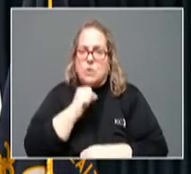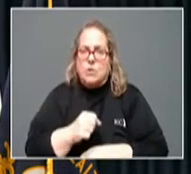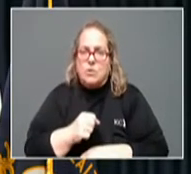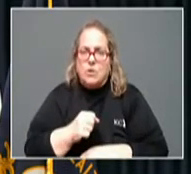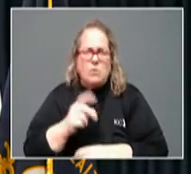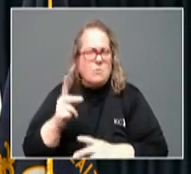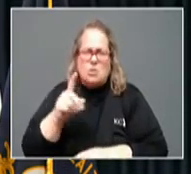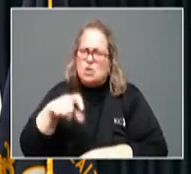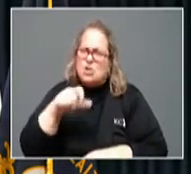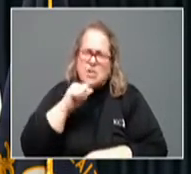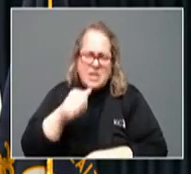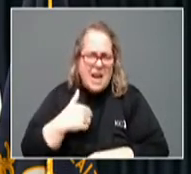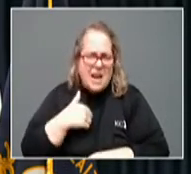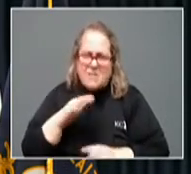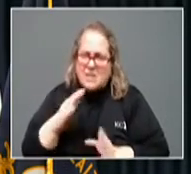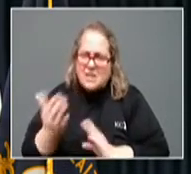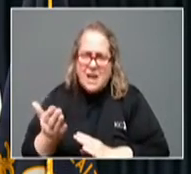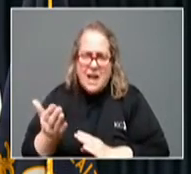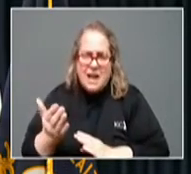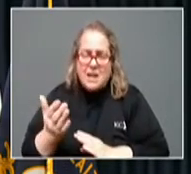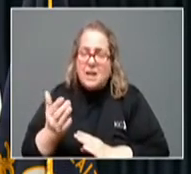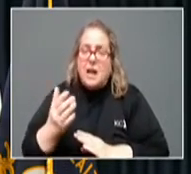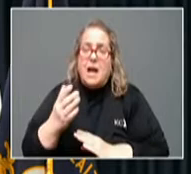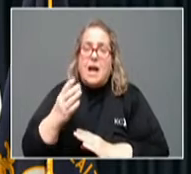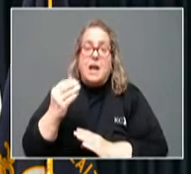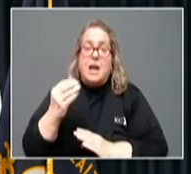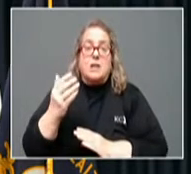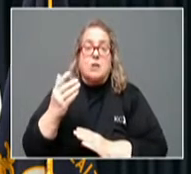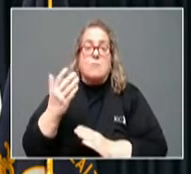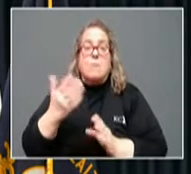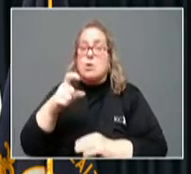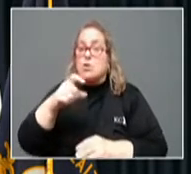died were it not for the fact that pregnancy raised their risk From